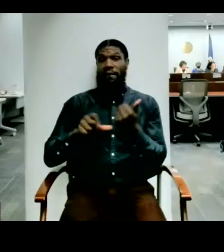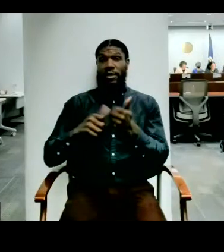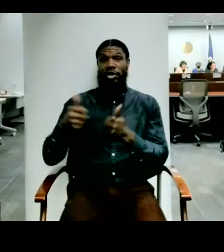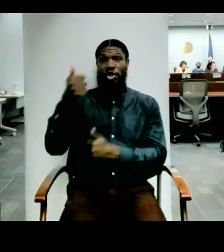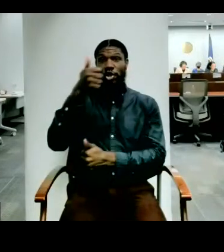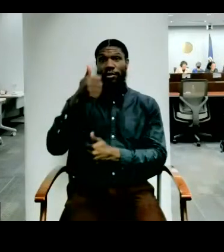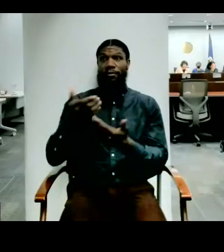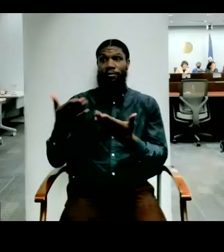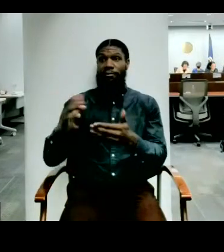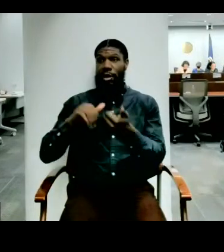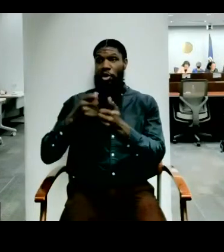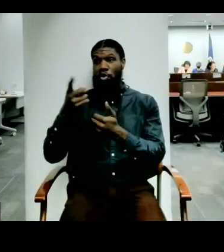How do you vote?